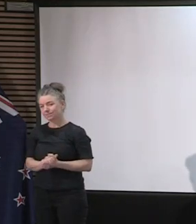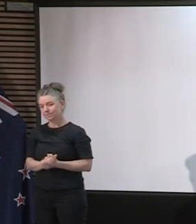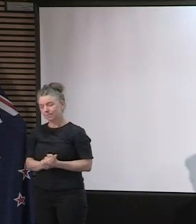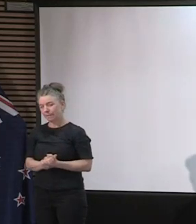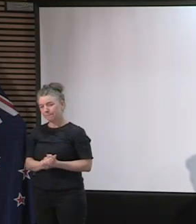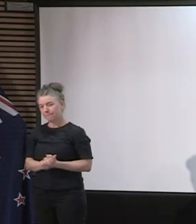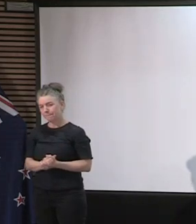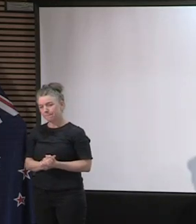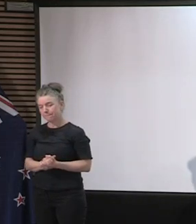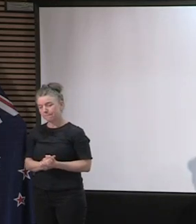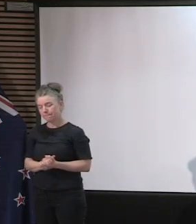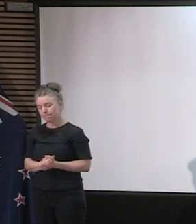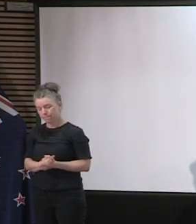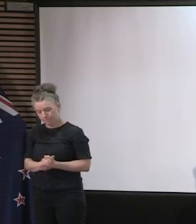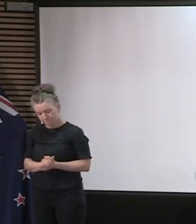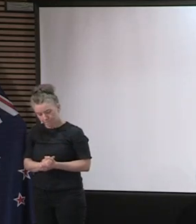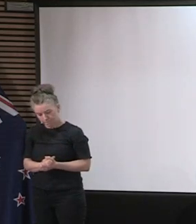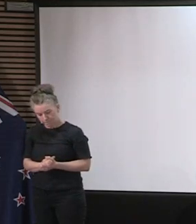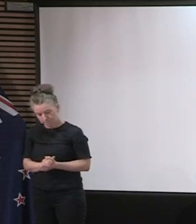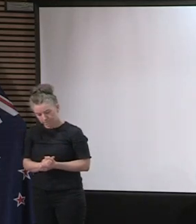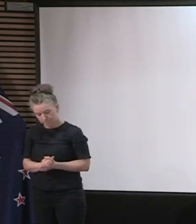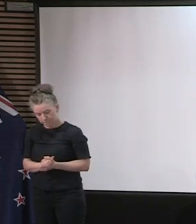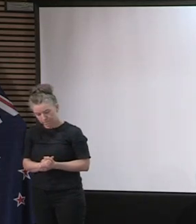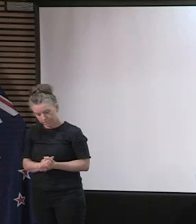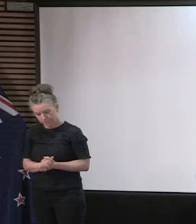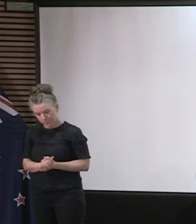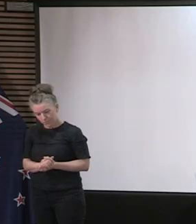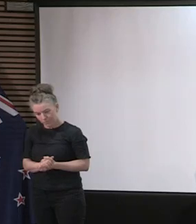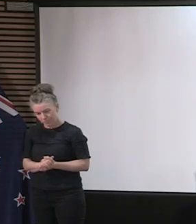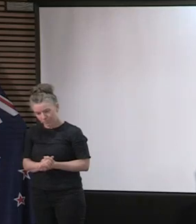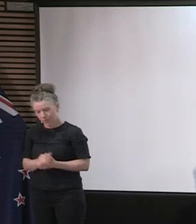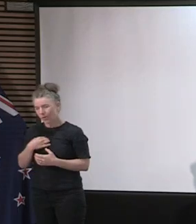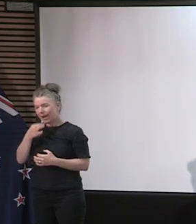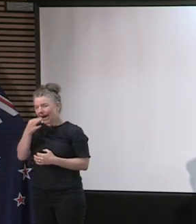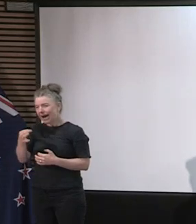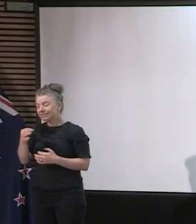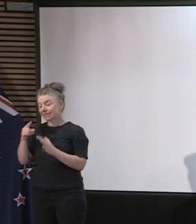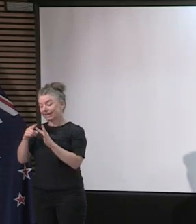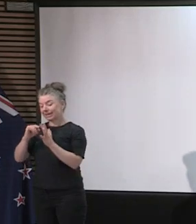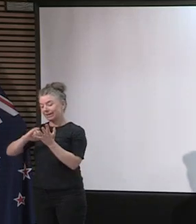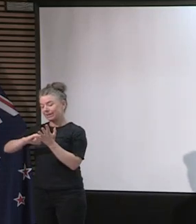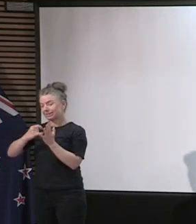So, if were able to go back throughout manual mean, we could find out where they came